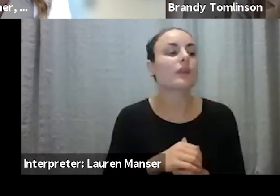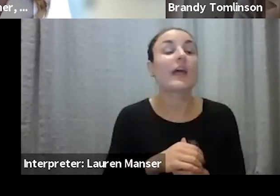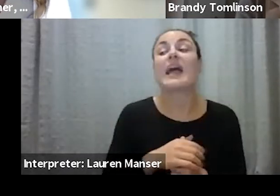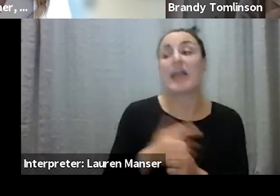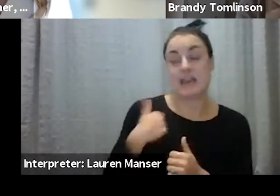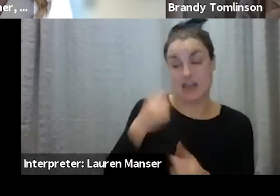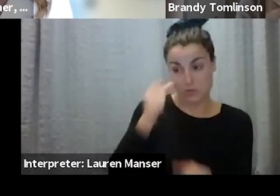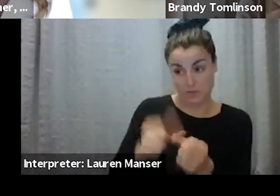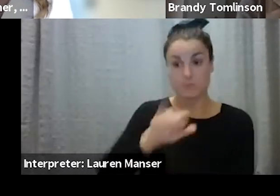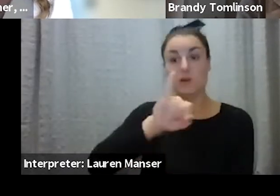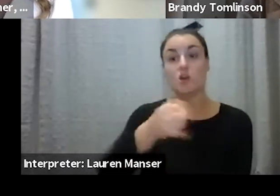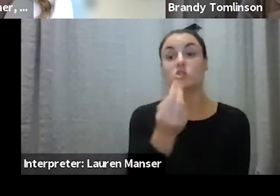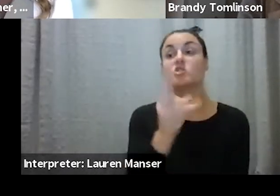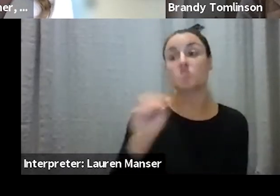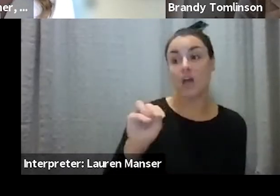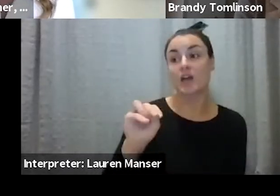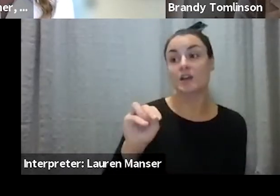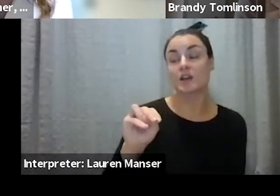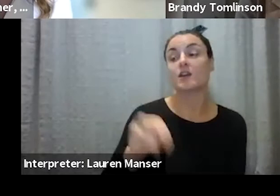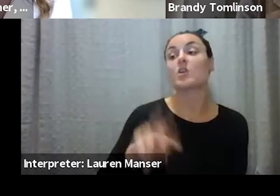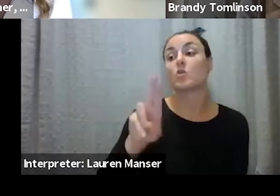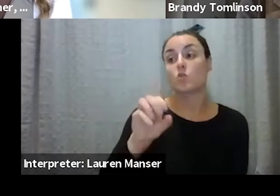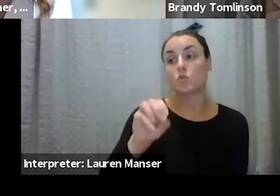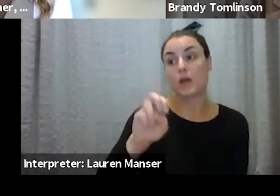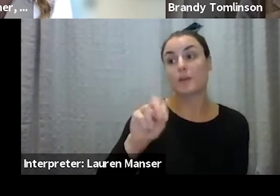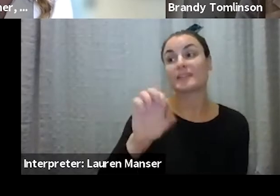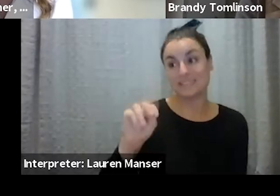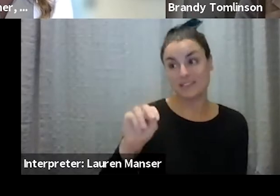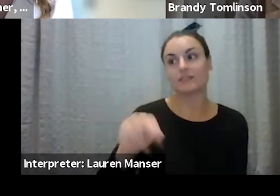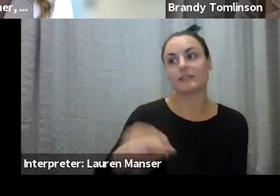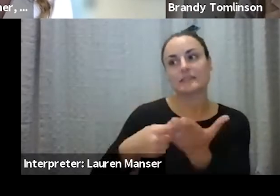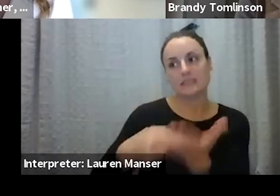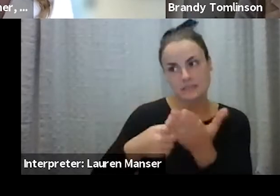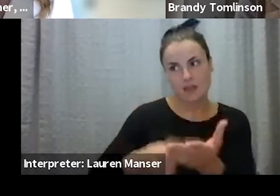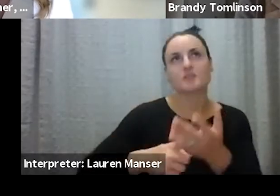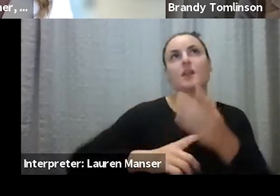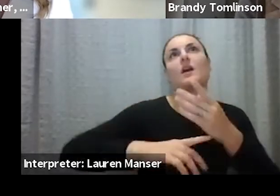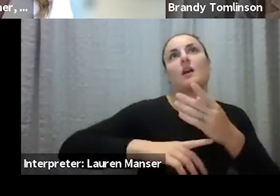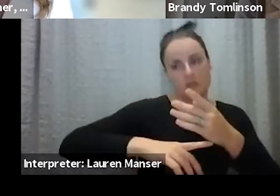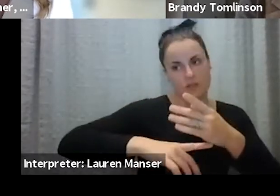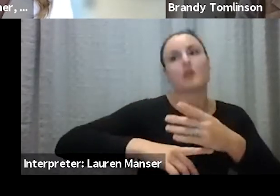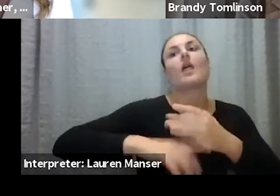not only in his experience as an employer or a recruiter, but also as an employee.